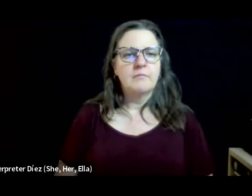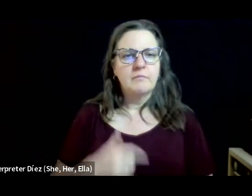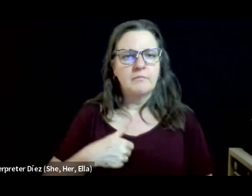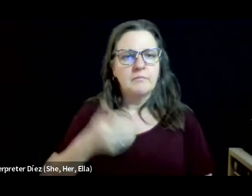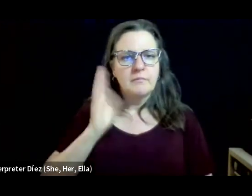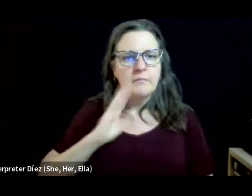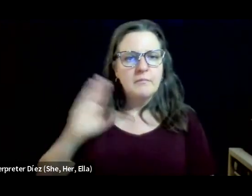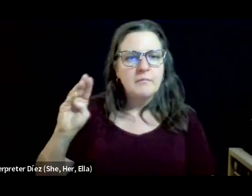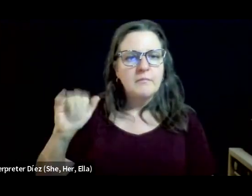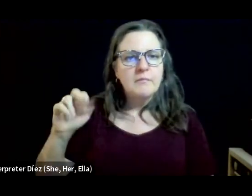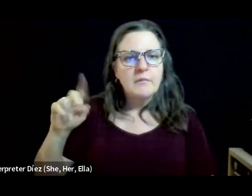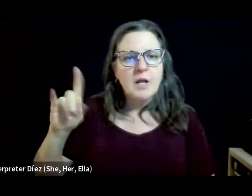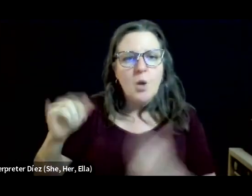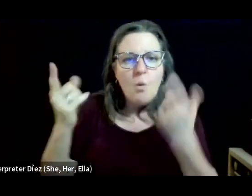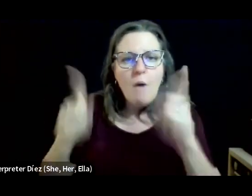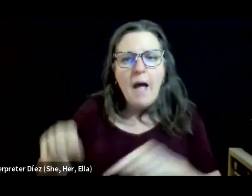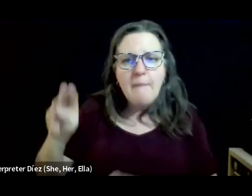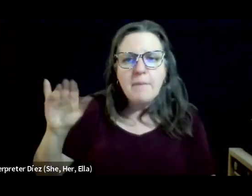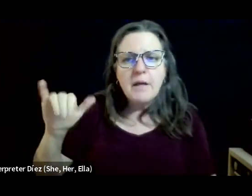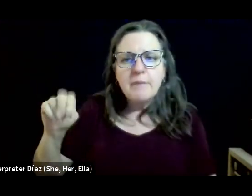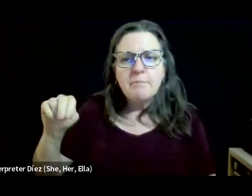Social worker?